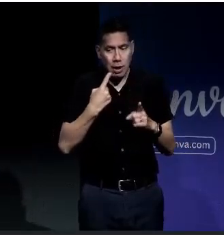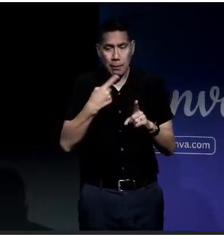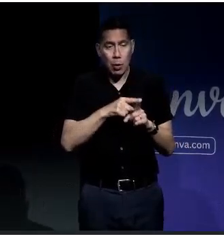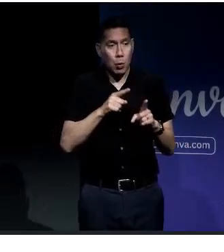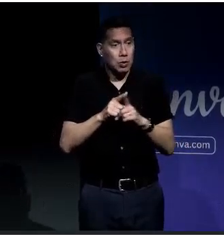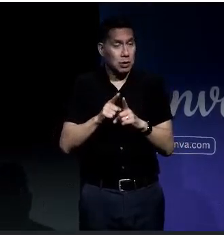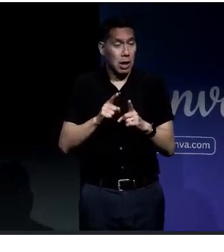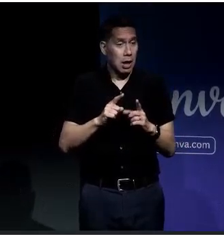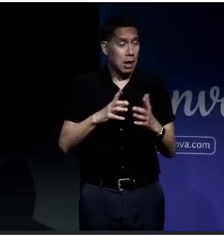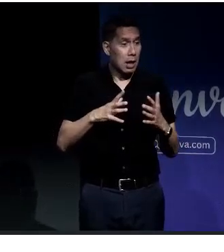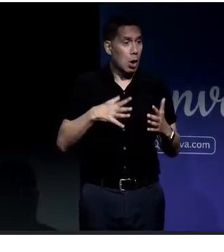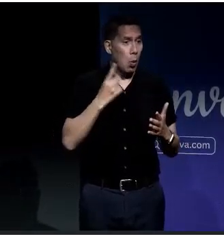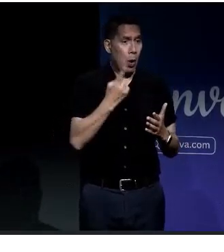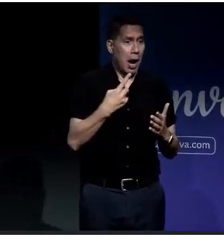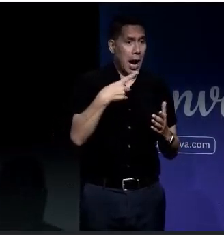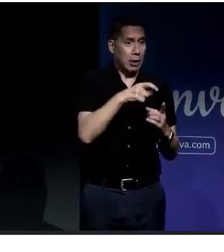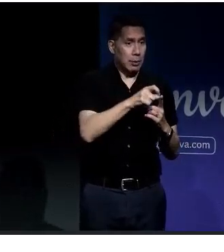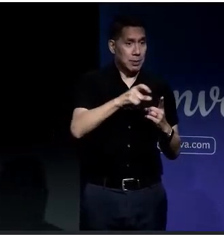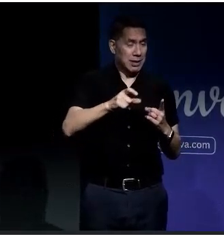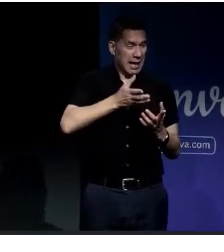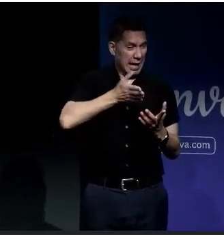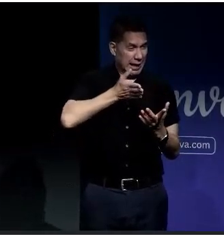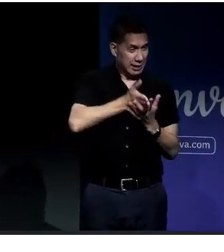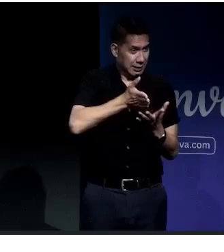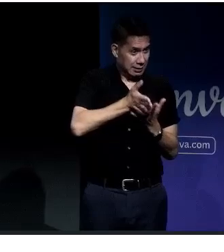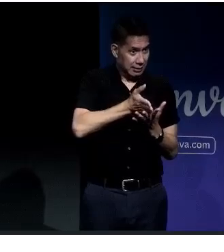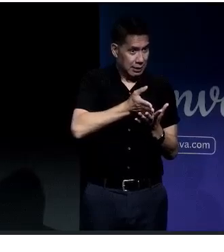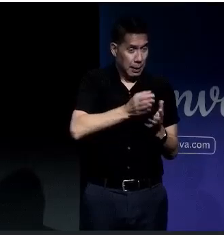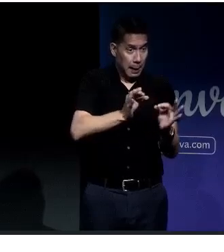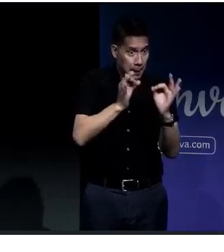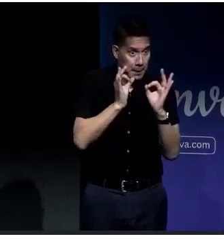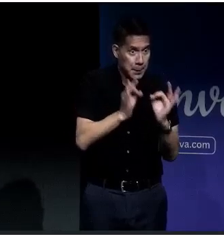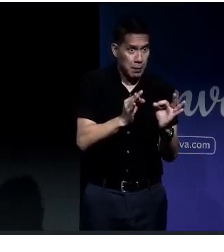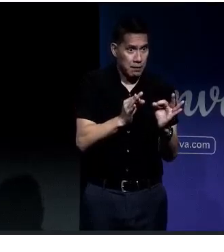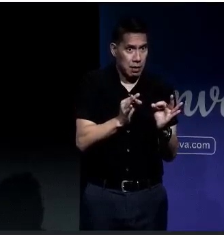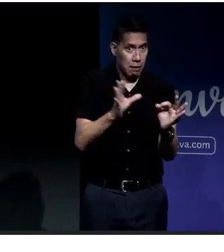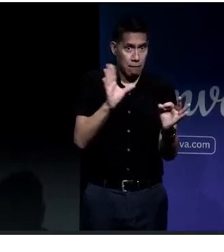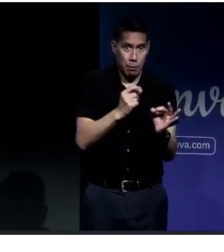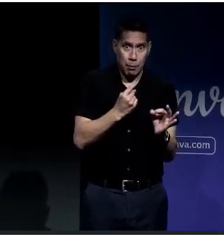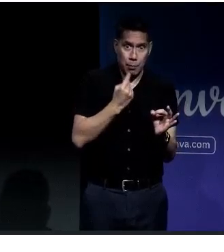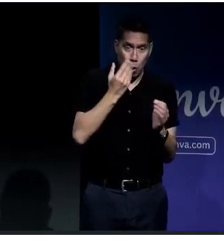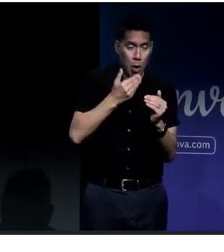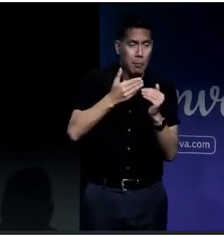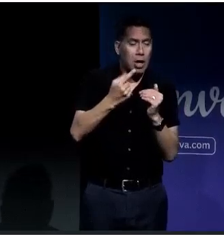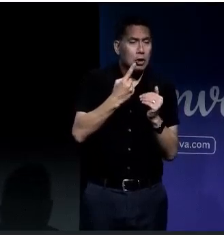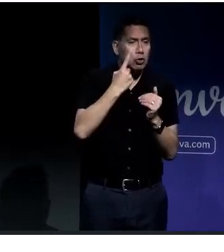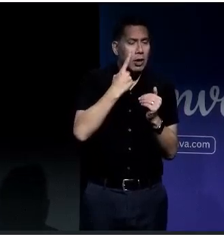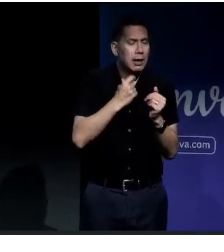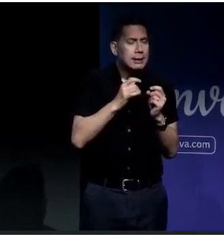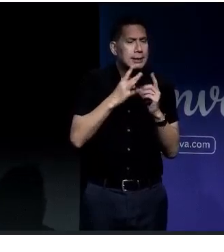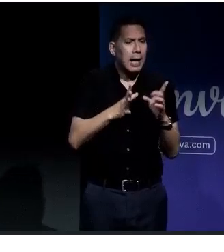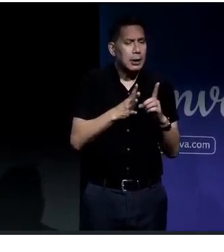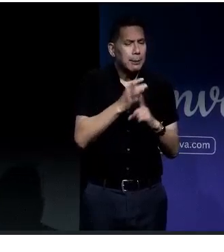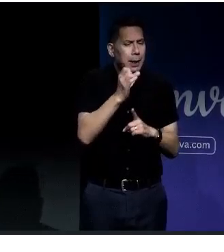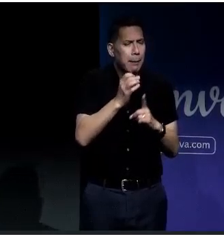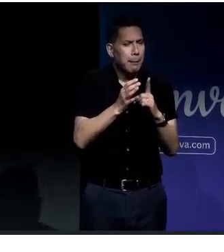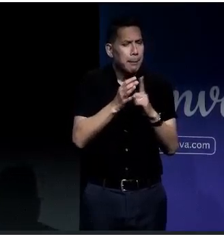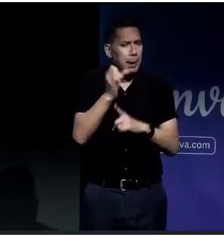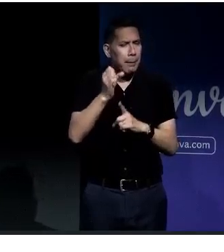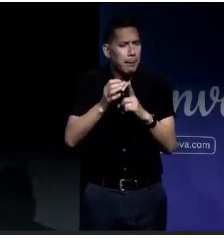doing 100% of accessibility perfectly from tomorrow but try to start picking up a little bit at a time in the things that you do and the way you